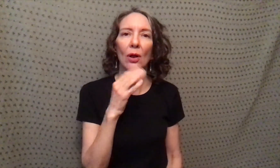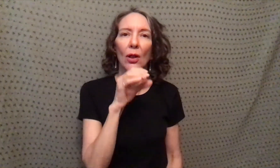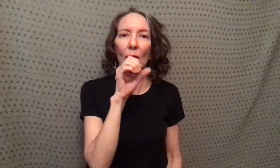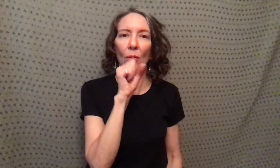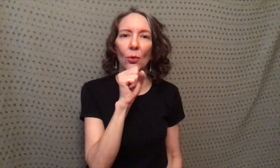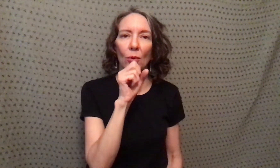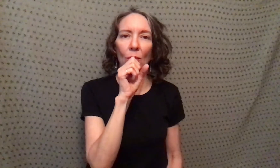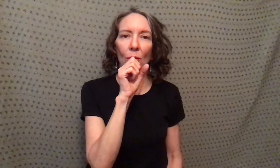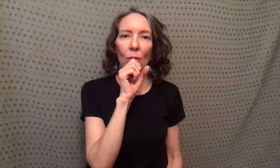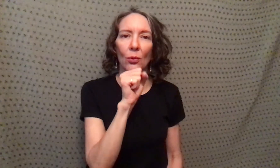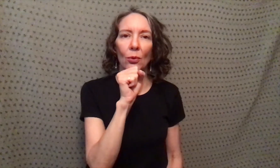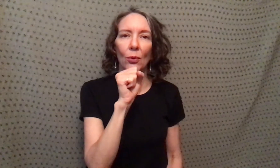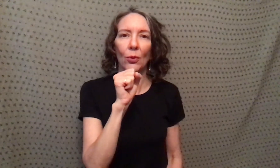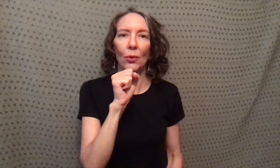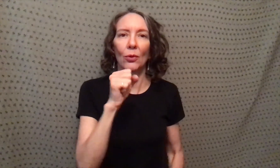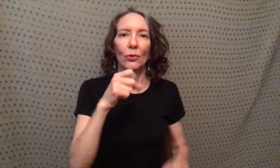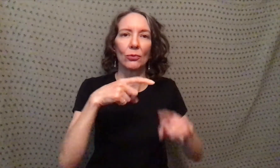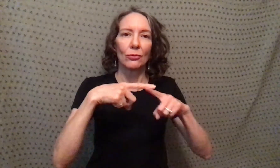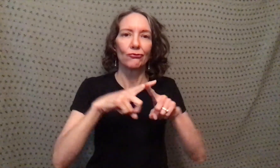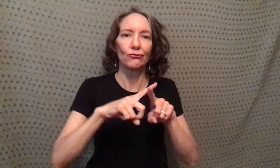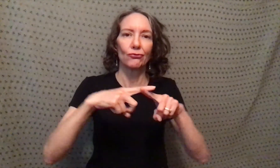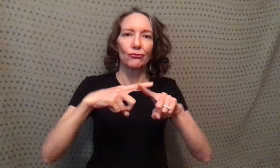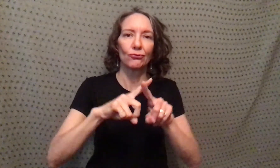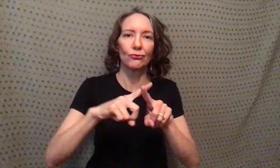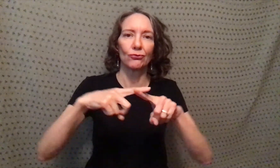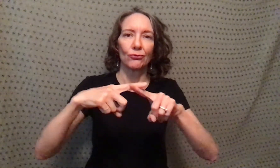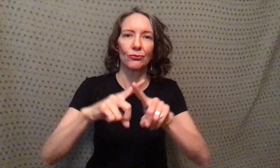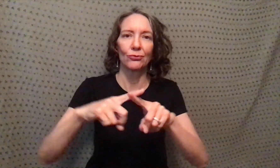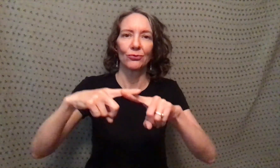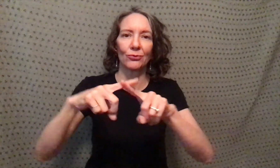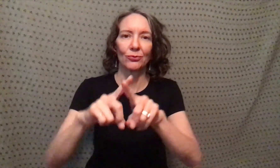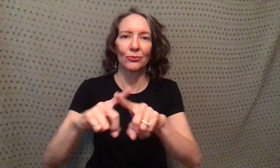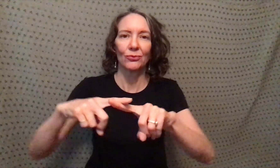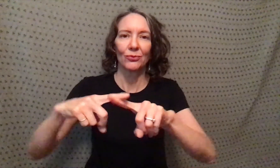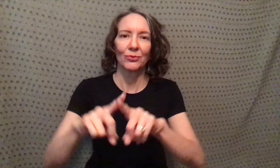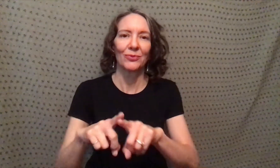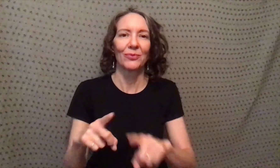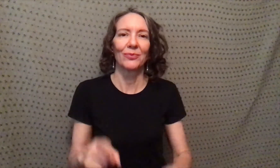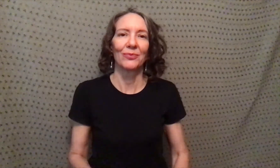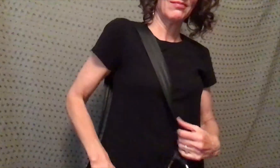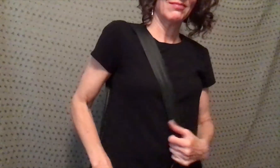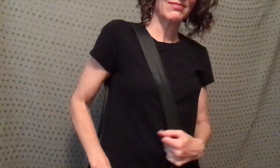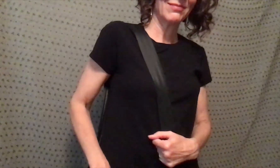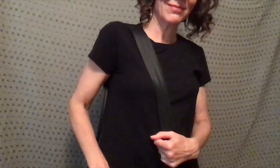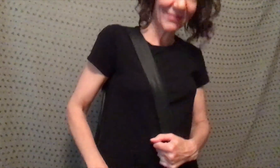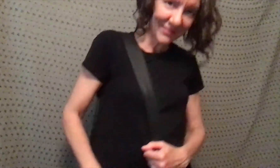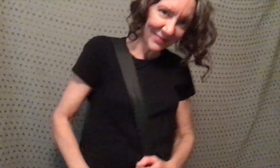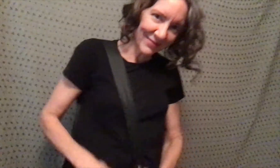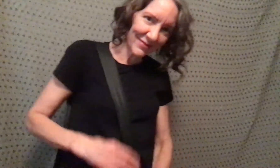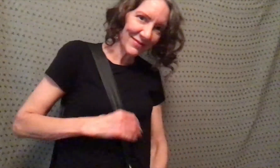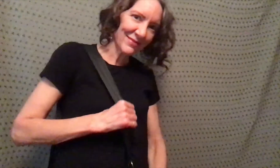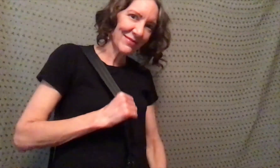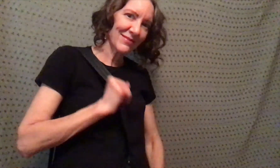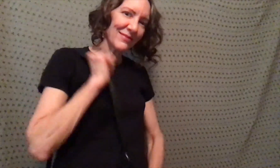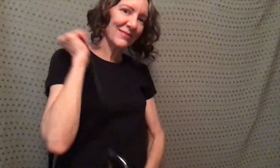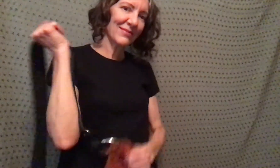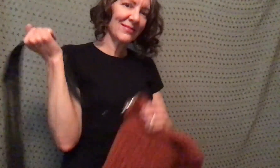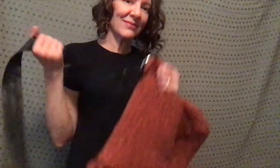the color is orange, the bag is knit.